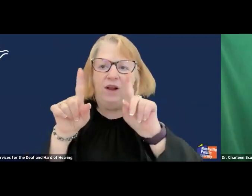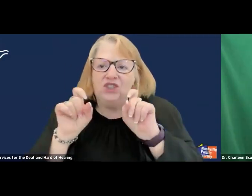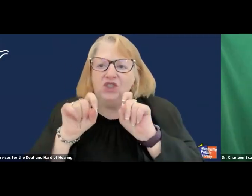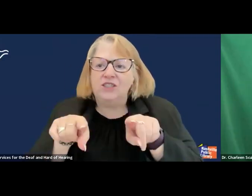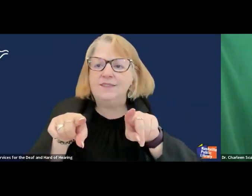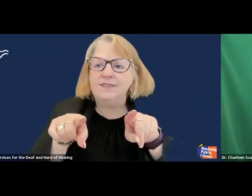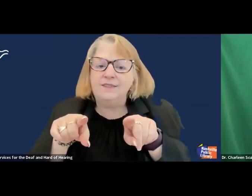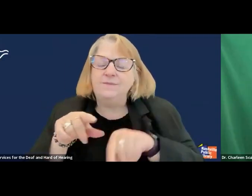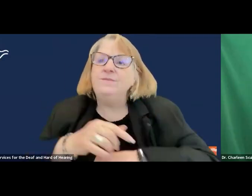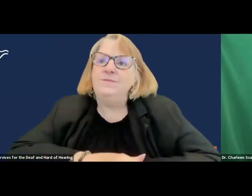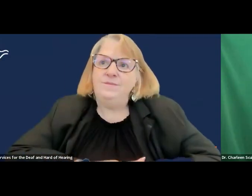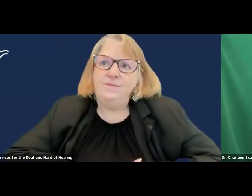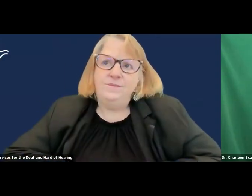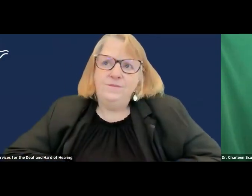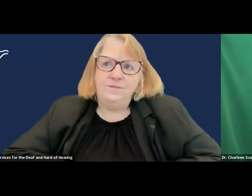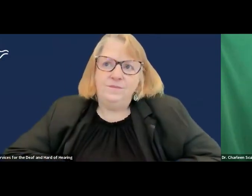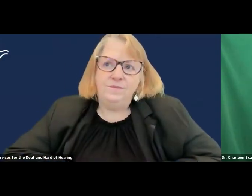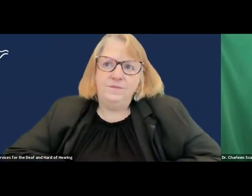[Interpreter for Brenda] Any additional questions before we get to the poll?